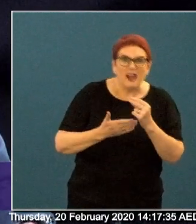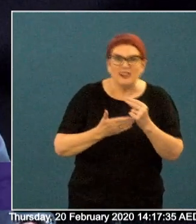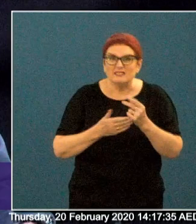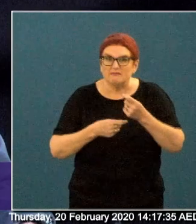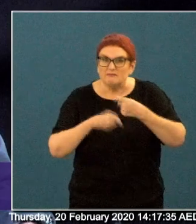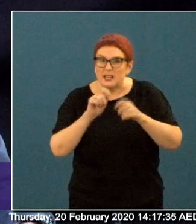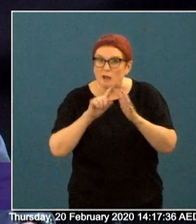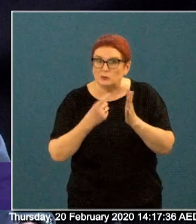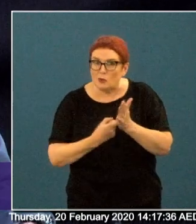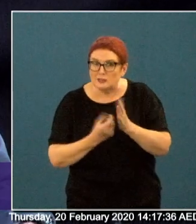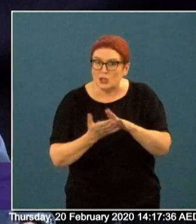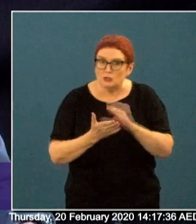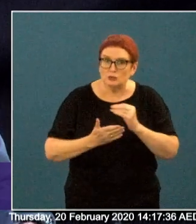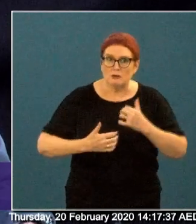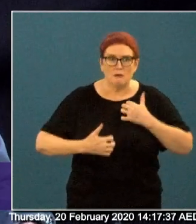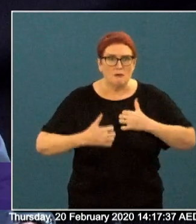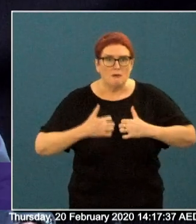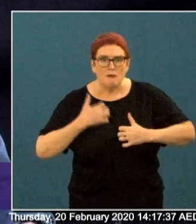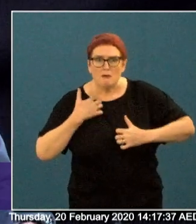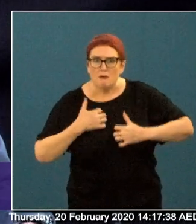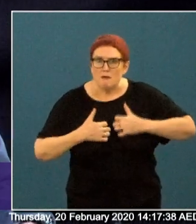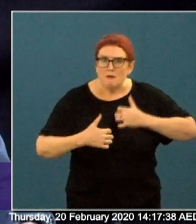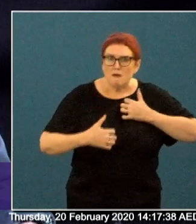to develop their skills in this area.